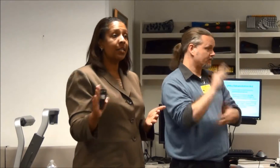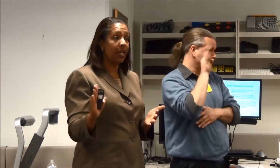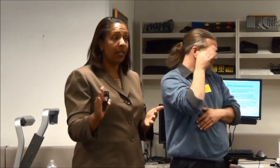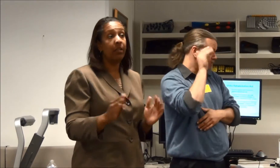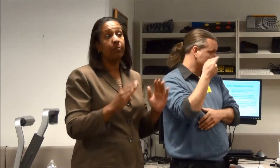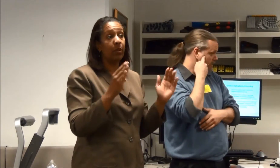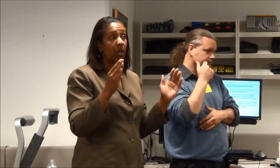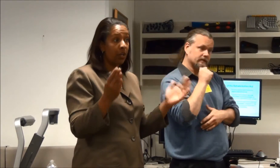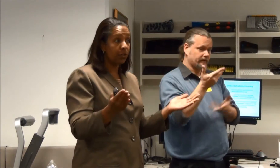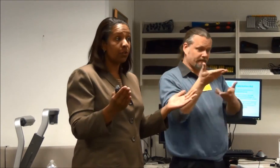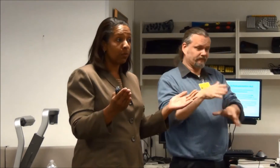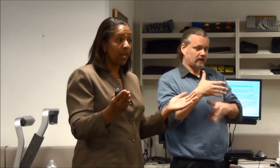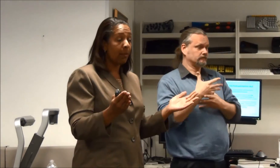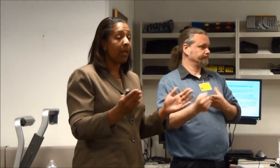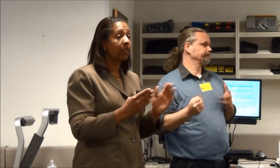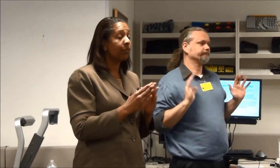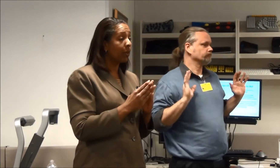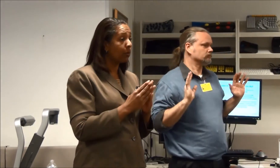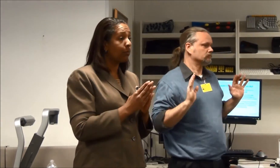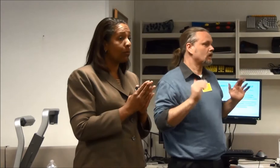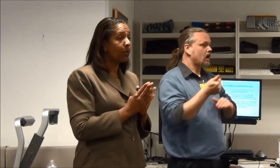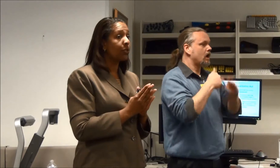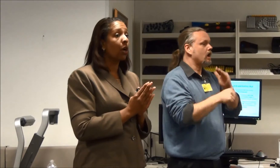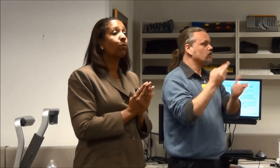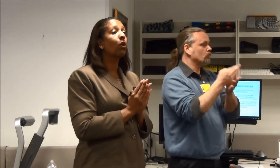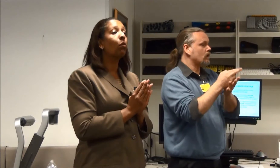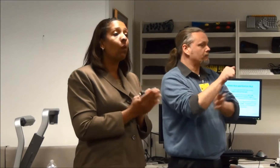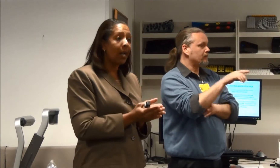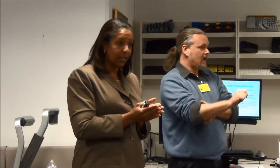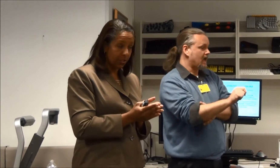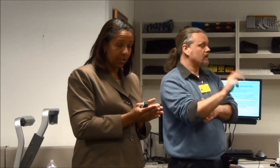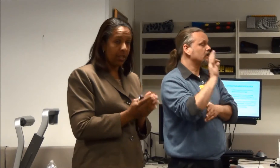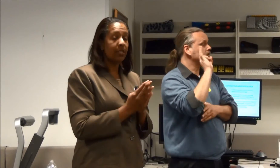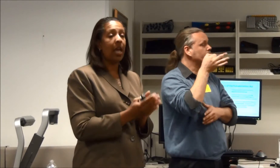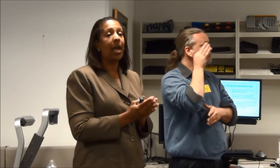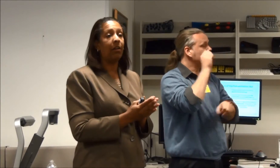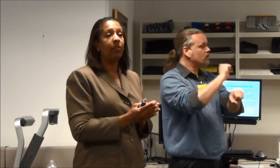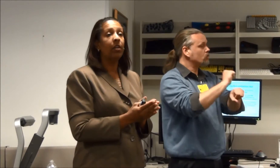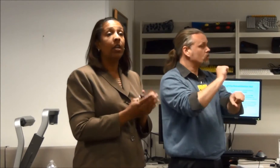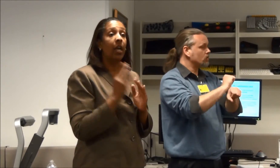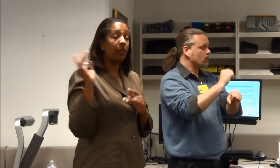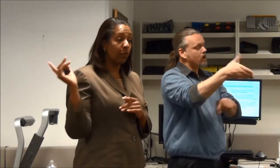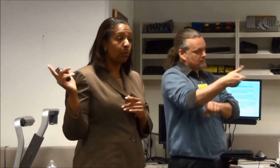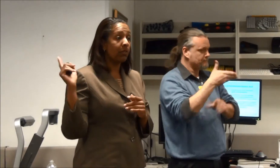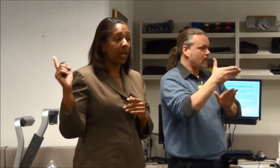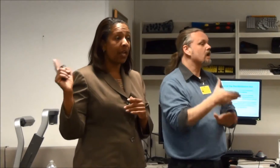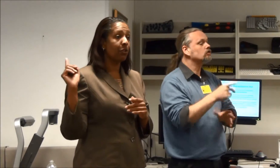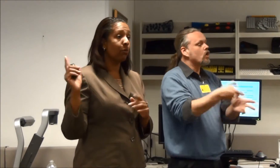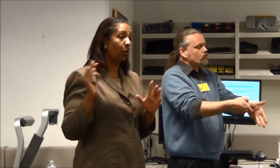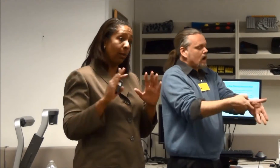It is not dead. Under the Rehab Act Federal employers are required to have an affirmative action program,